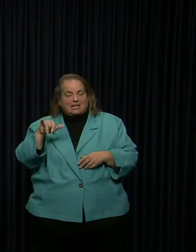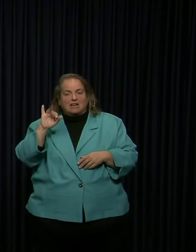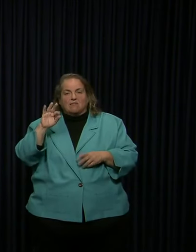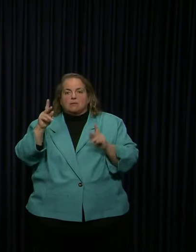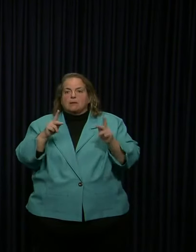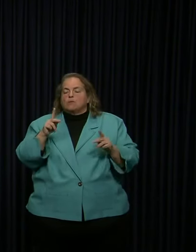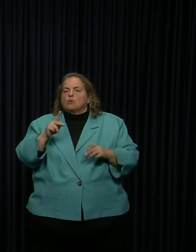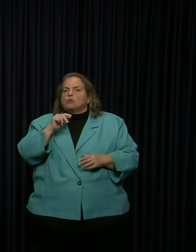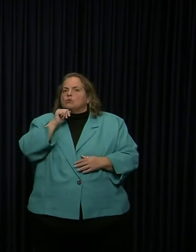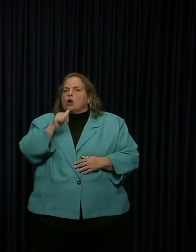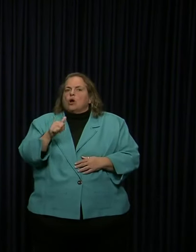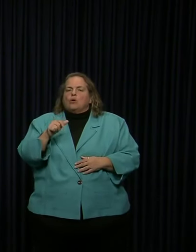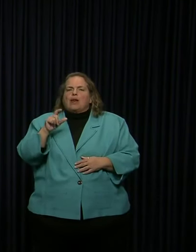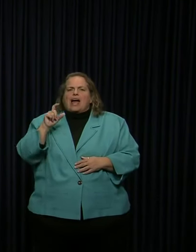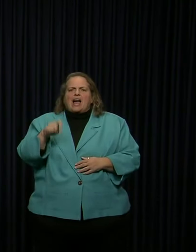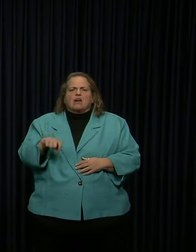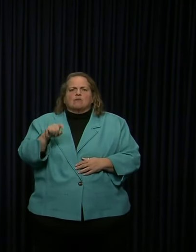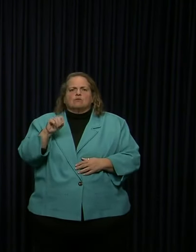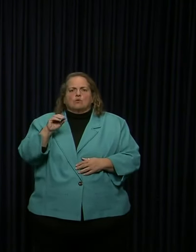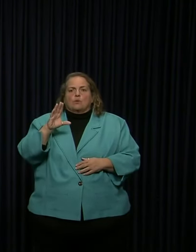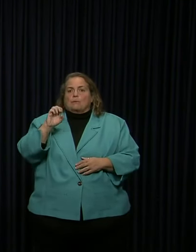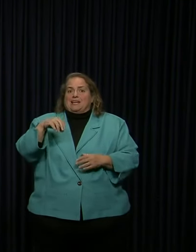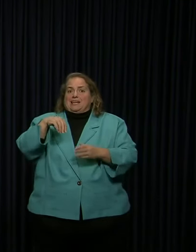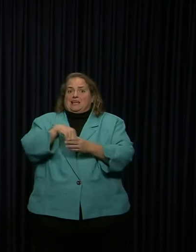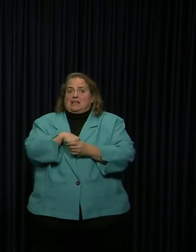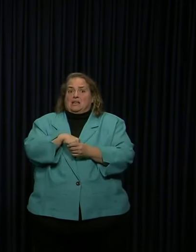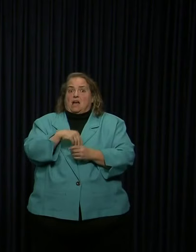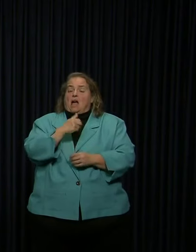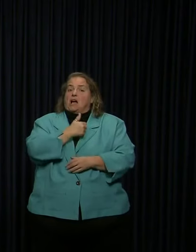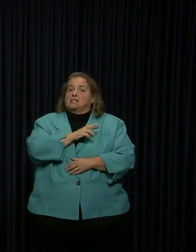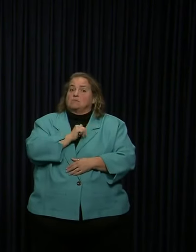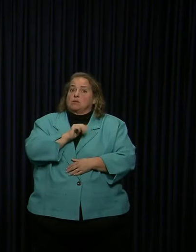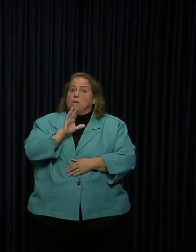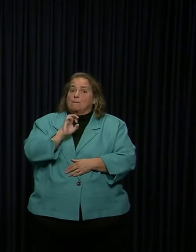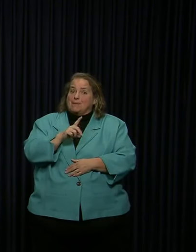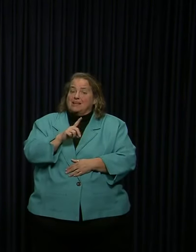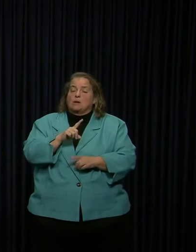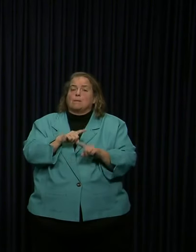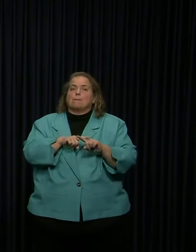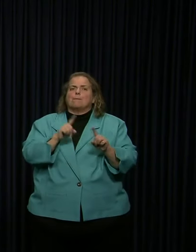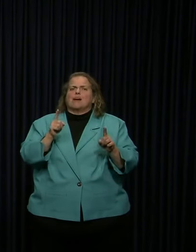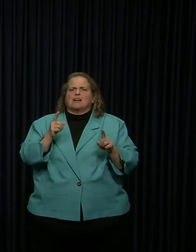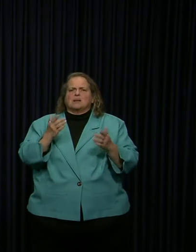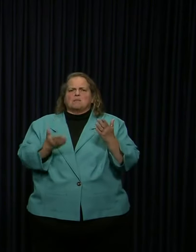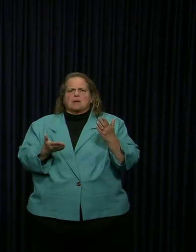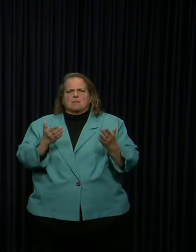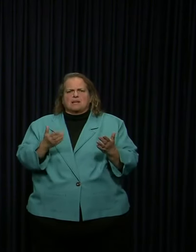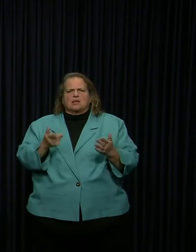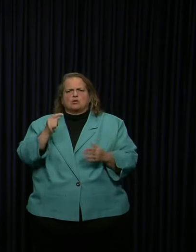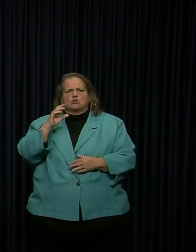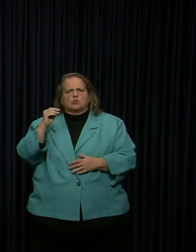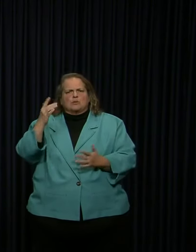WE HAVE AS BEEN SAID TO HAVE ONE OF THE BEST GUARDS THE IN NATION. I THINK WE HAVE THE BEST NATIONAL GUARD IN THE NATION.